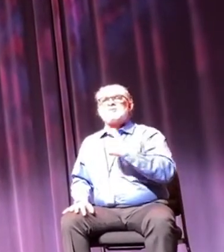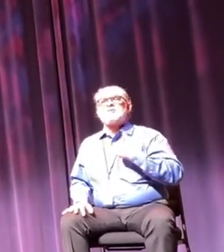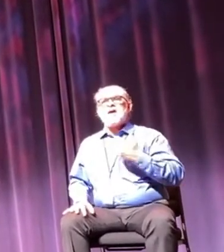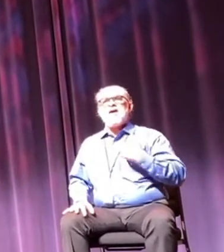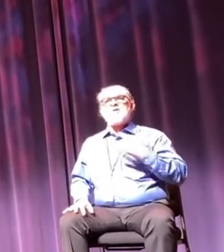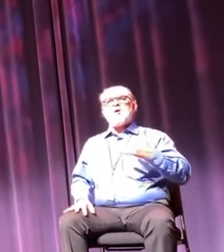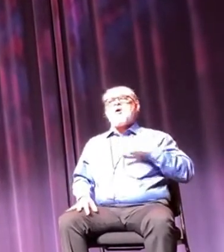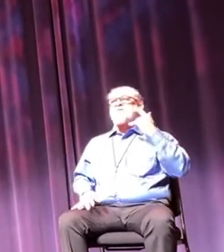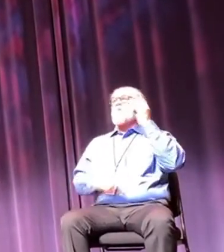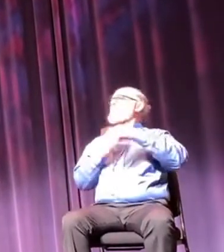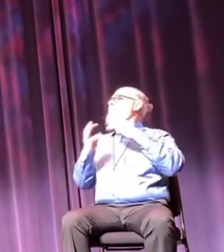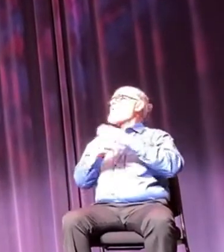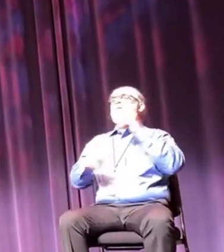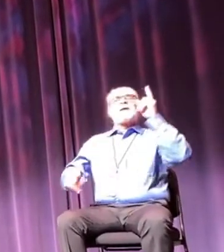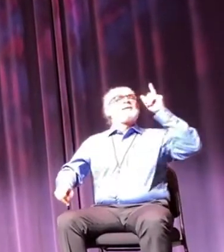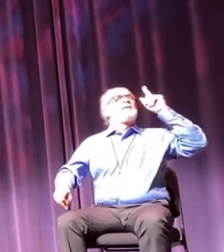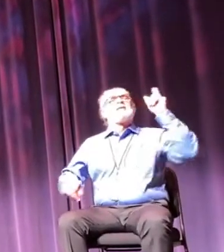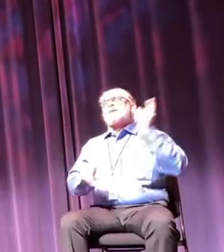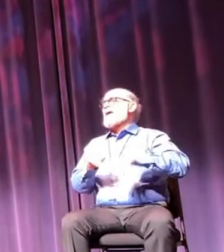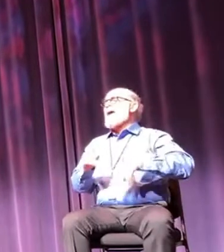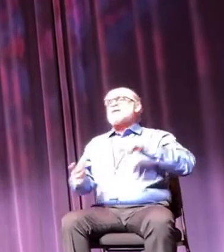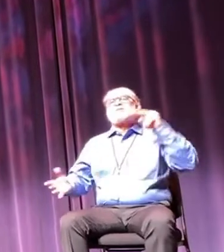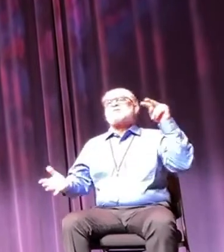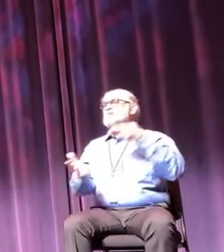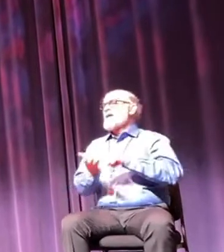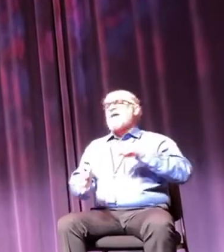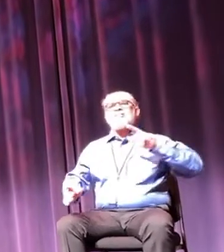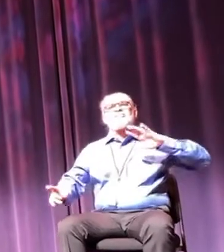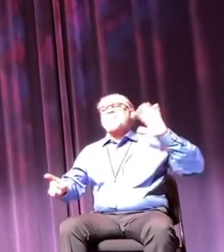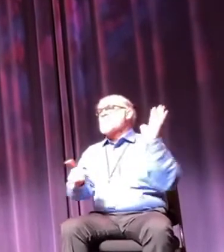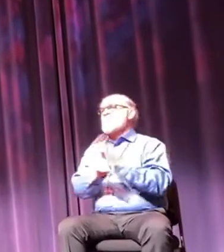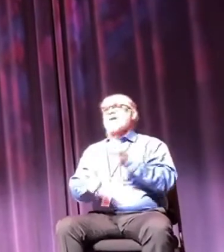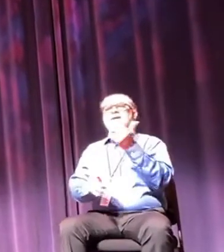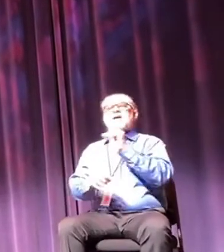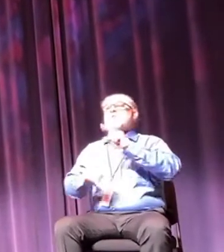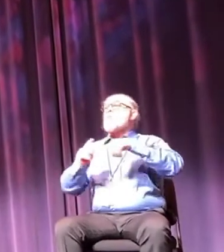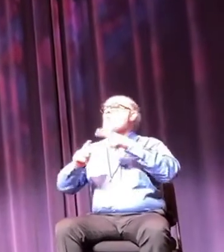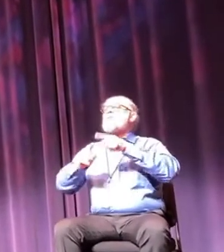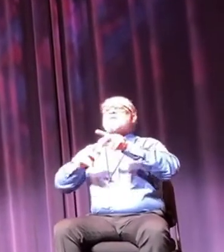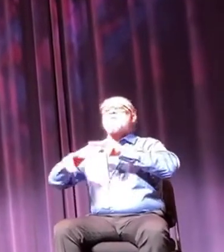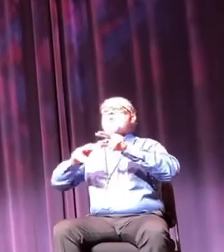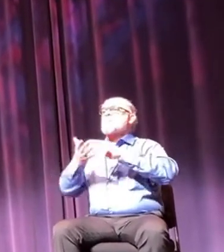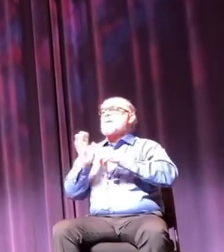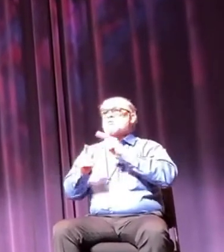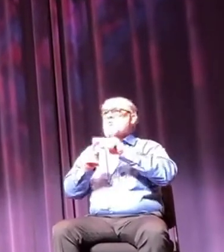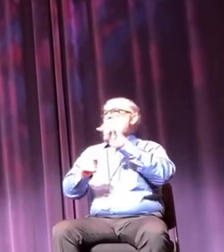for a world that can't stand their gasp when leisure walk means to be harassed,